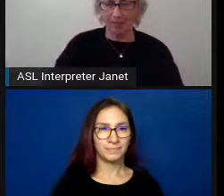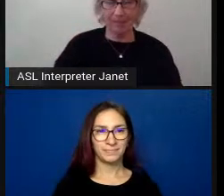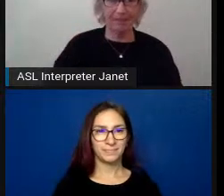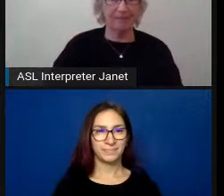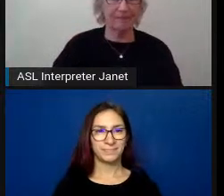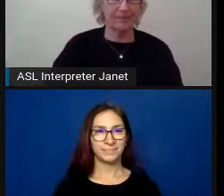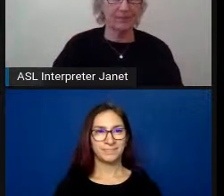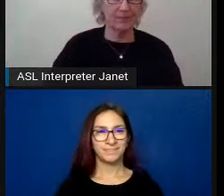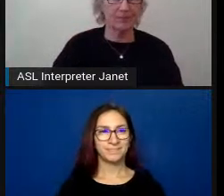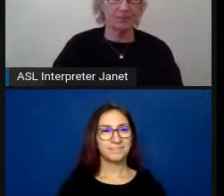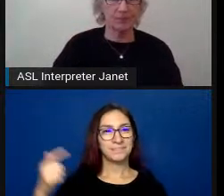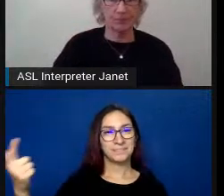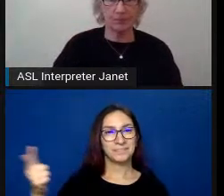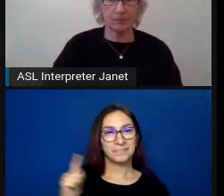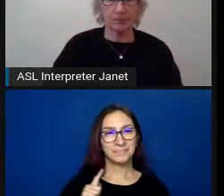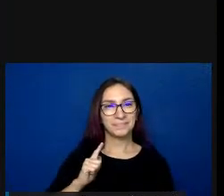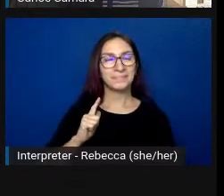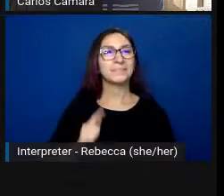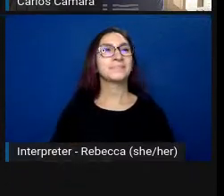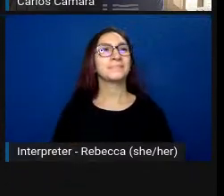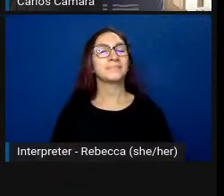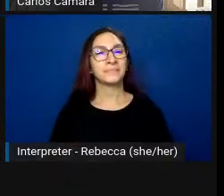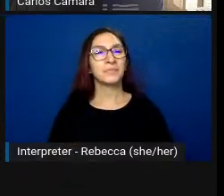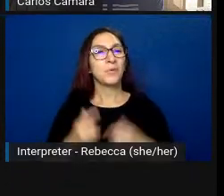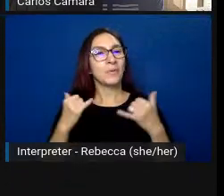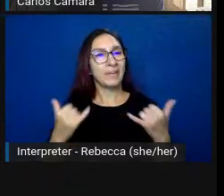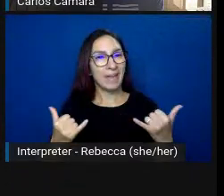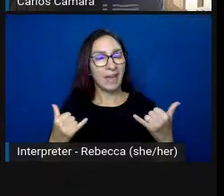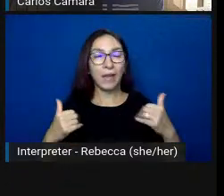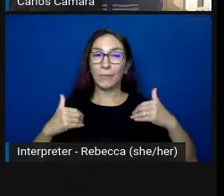check on that and make it easier to contribute for everyone.